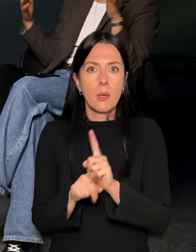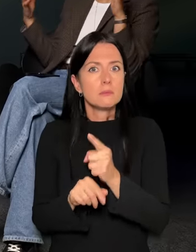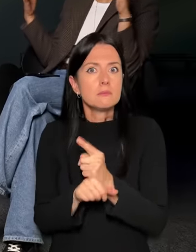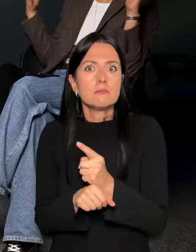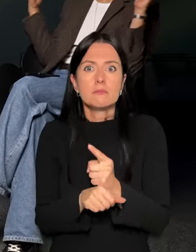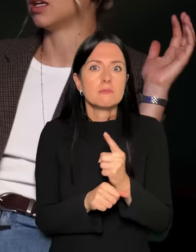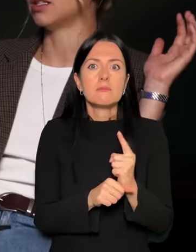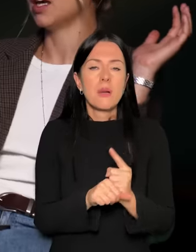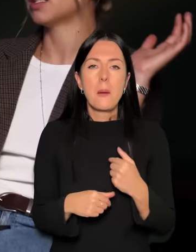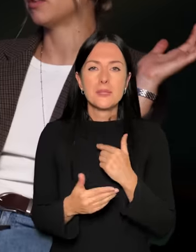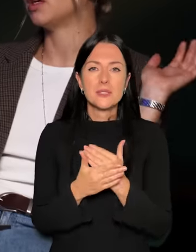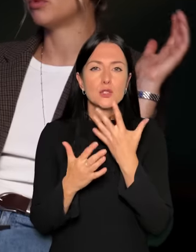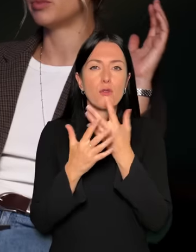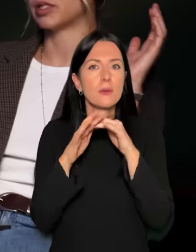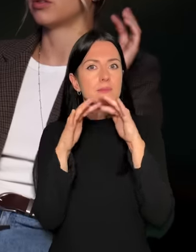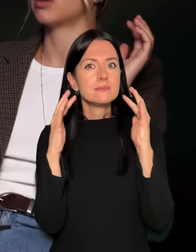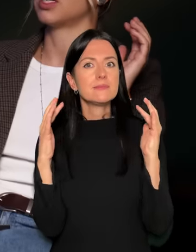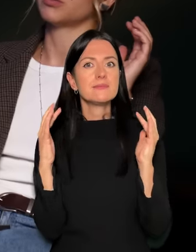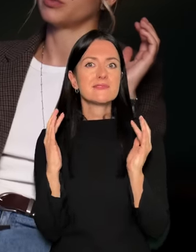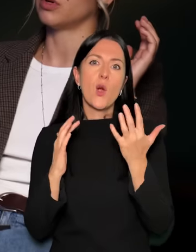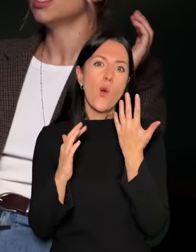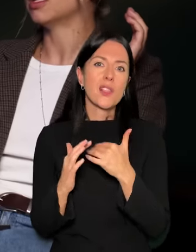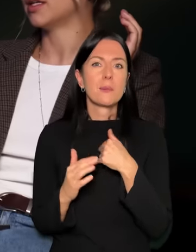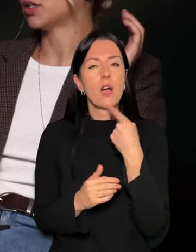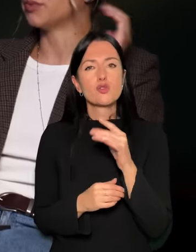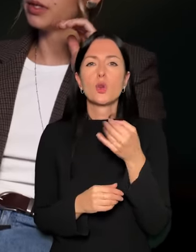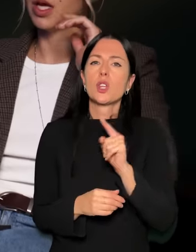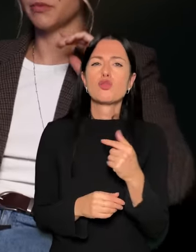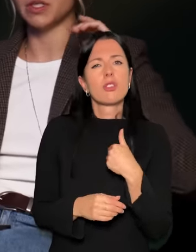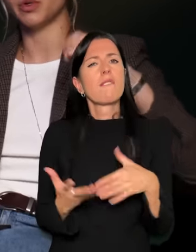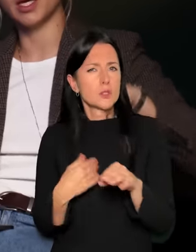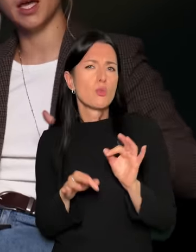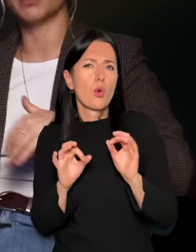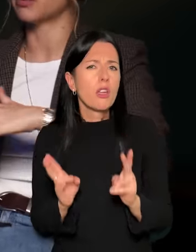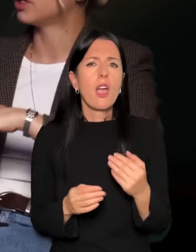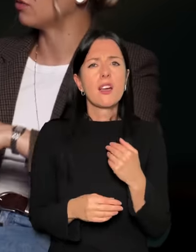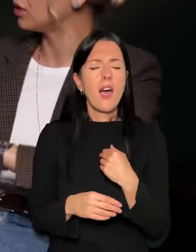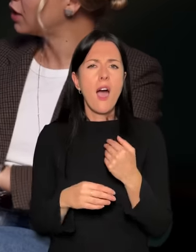and we're in our own little bubble where we say it's okay, we don't look strangely